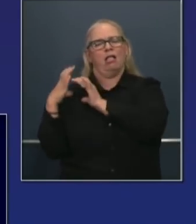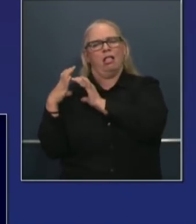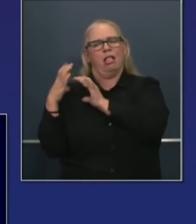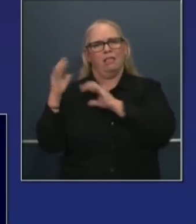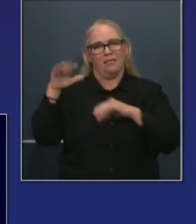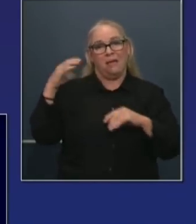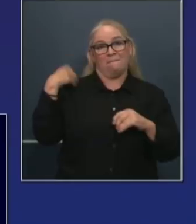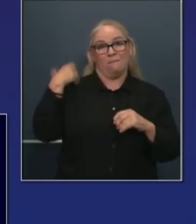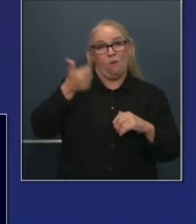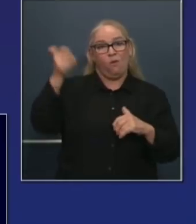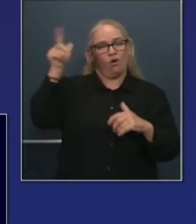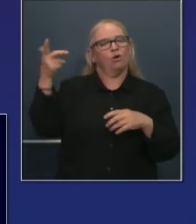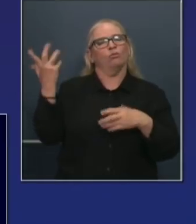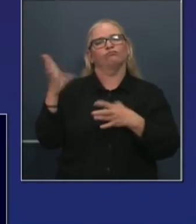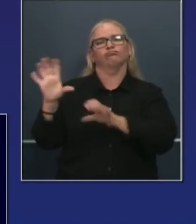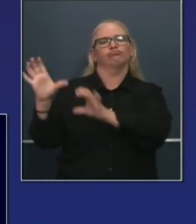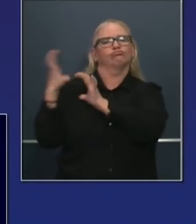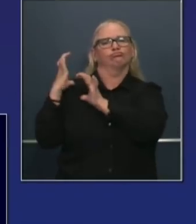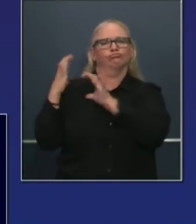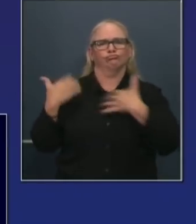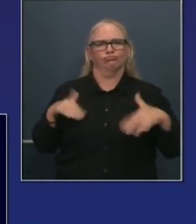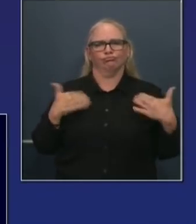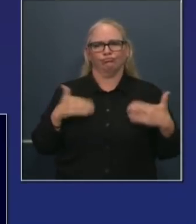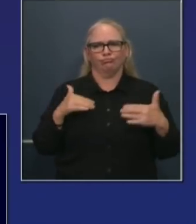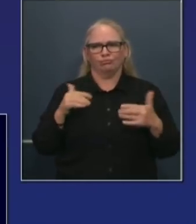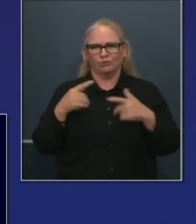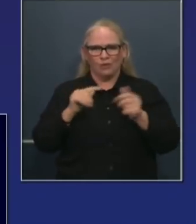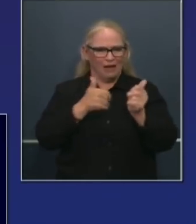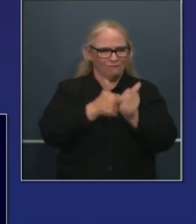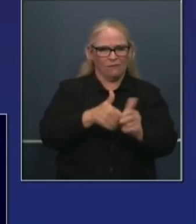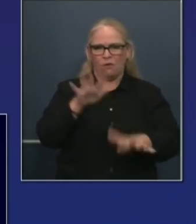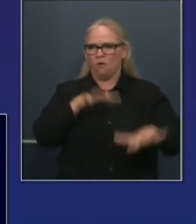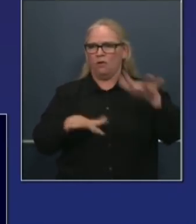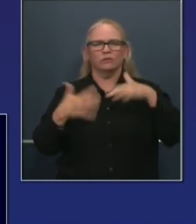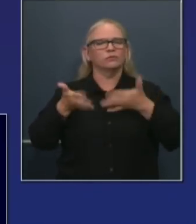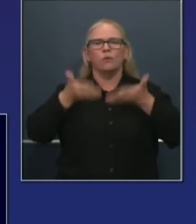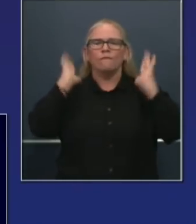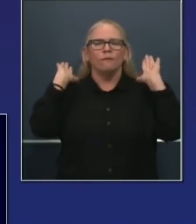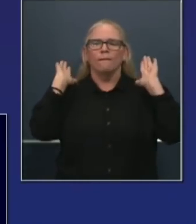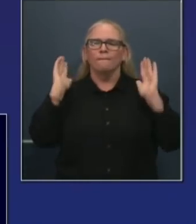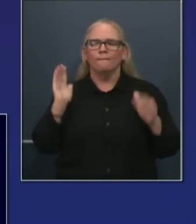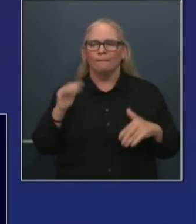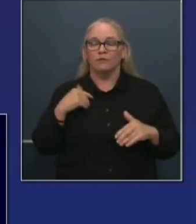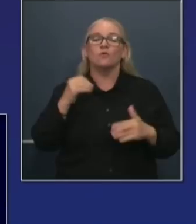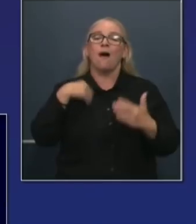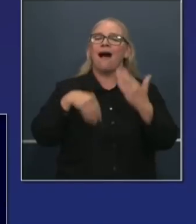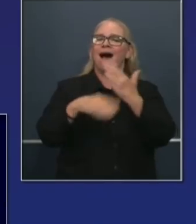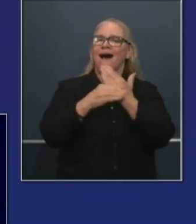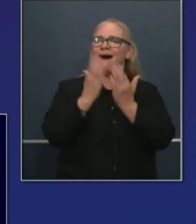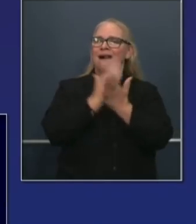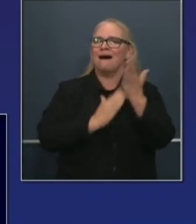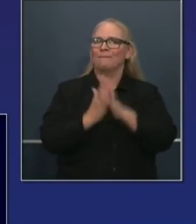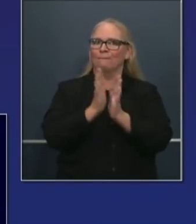EVERYTHING EXPELS STACKED SEVEN TO TEN PAGINGS OF NEW GUIDANCE AND DIFFICULT AND WE HAVE NEW